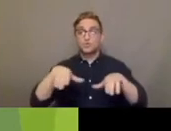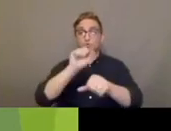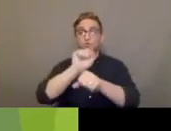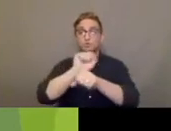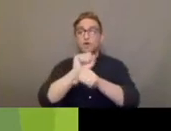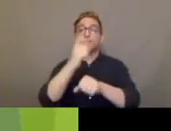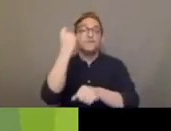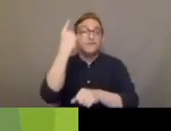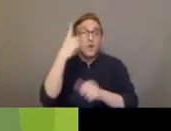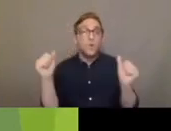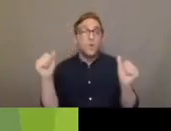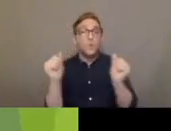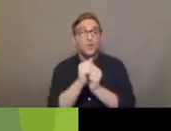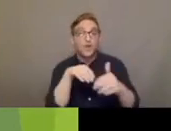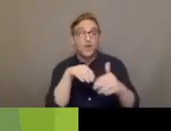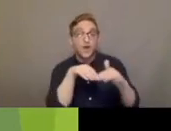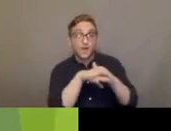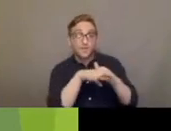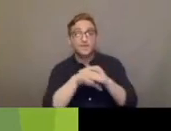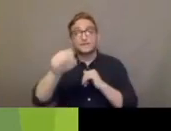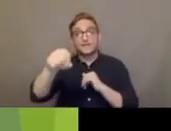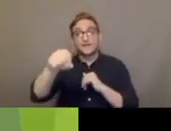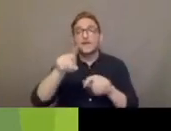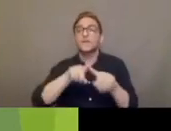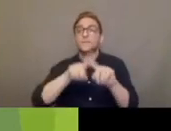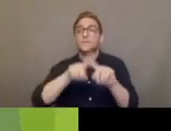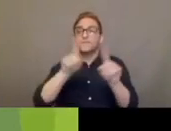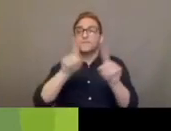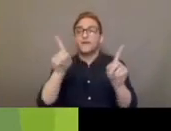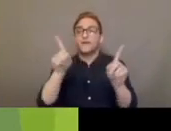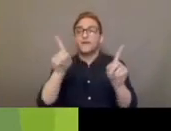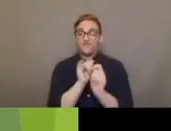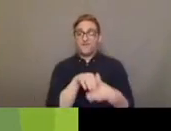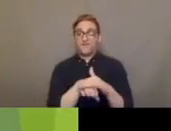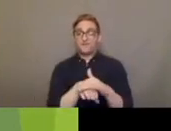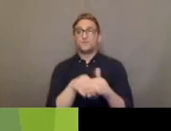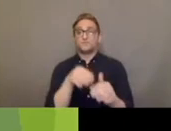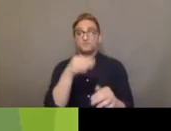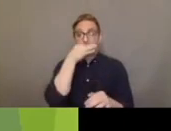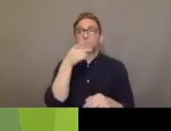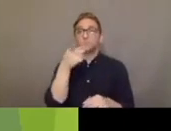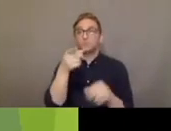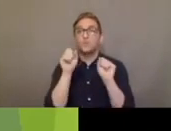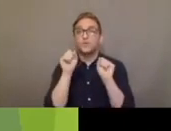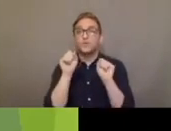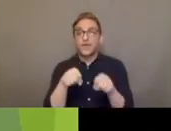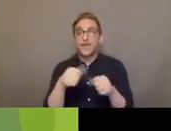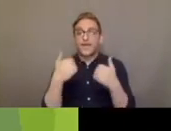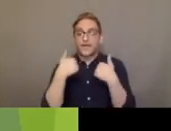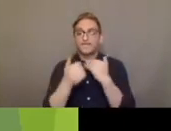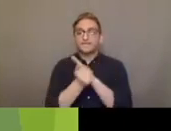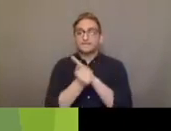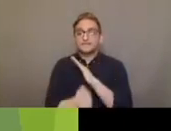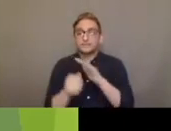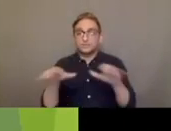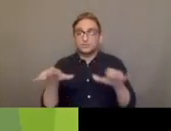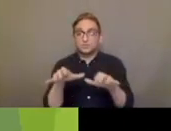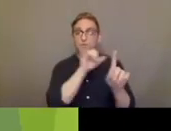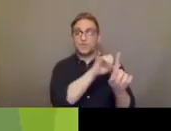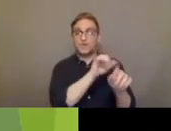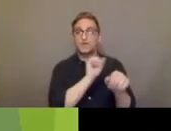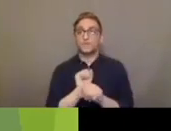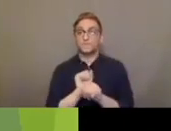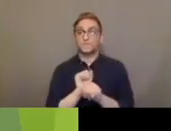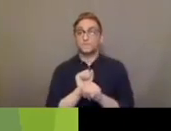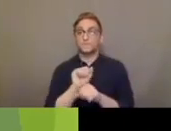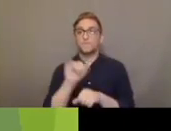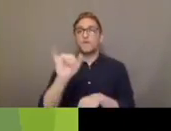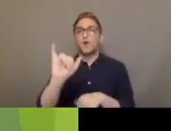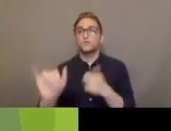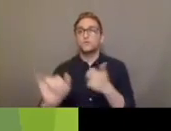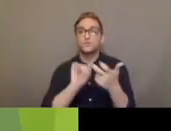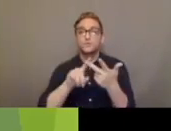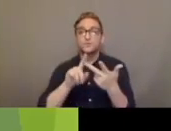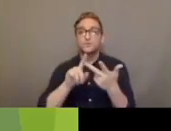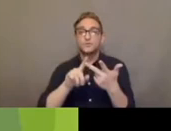but that with that accommodation you have the skills to do that job.